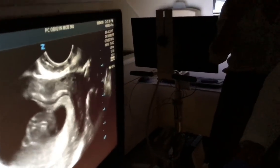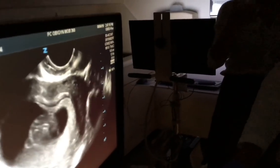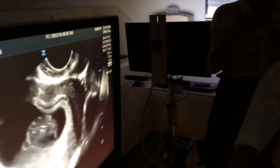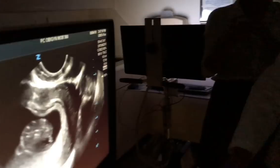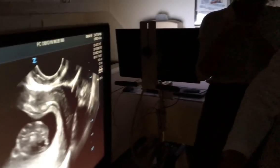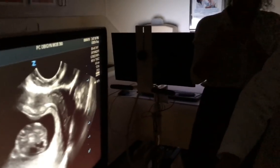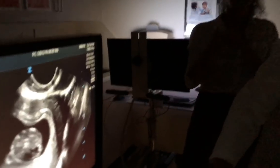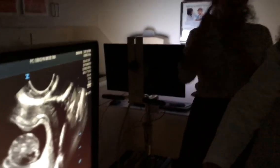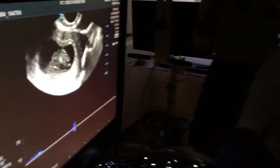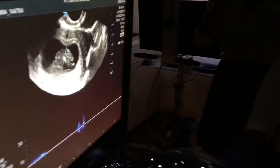Let's listen to the heartbeat!